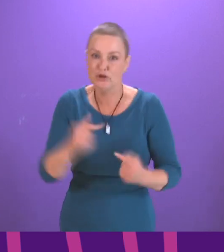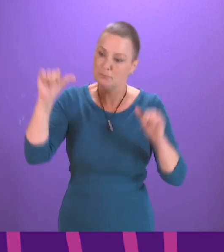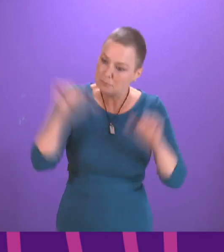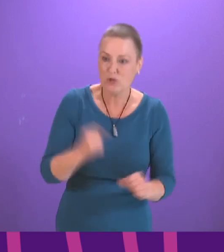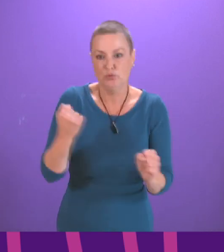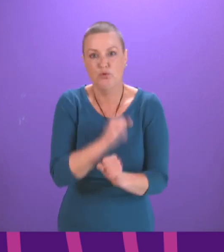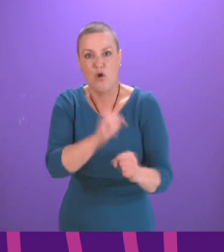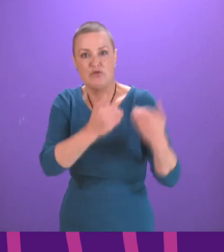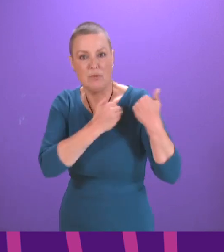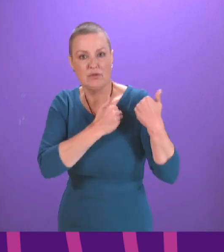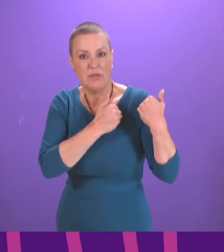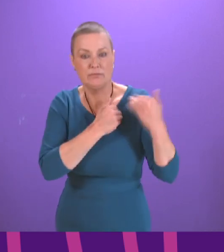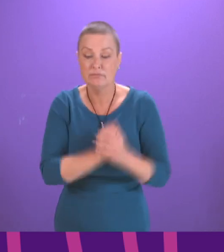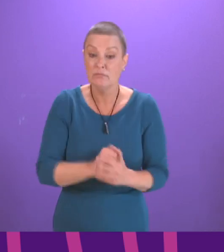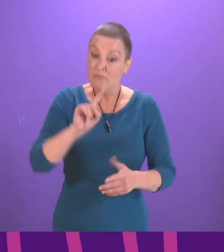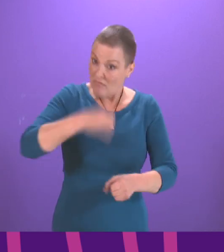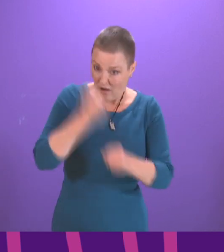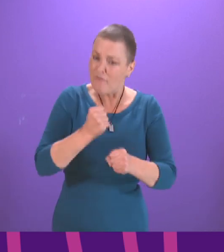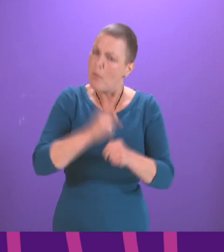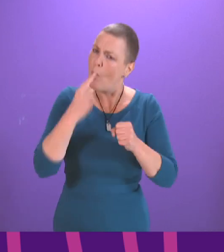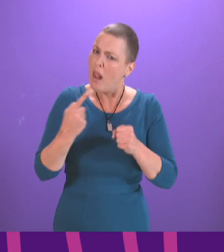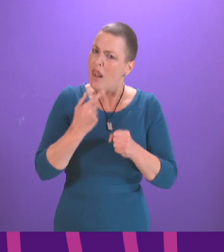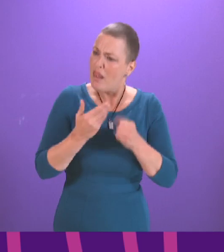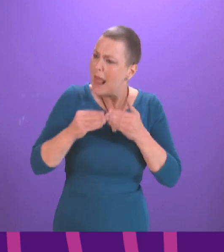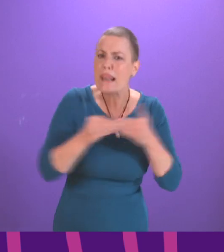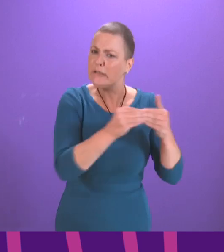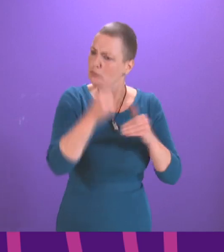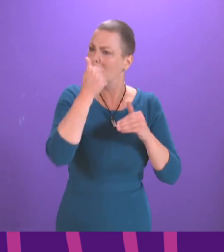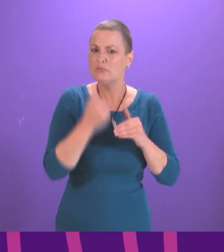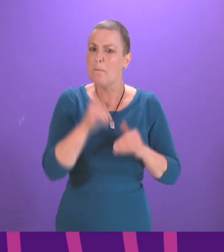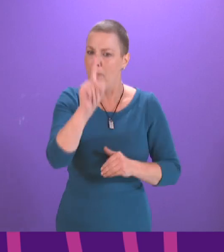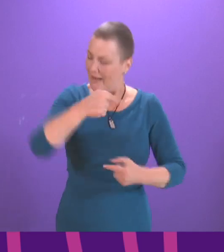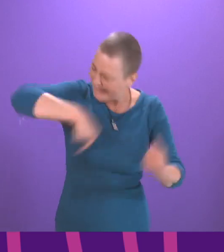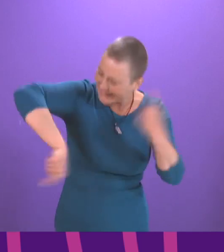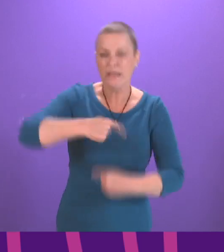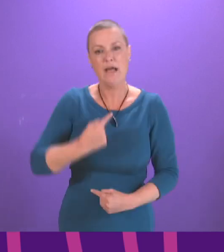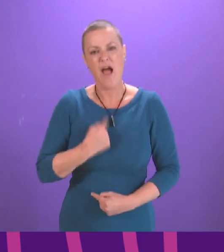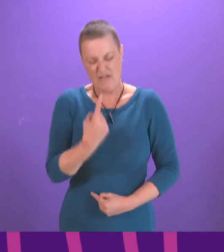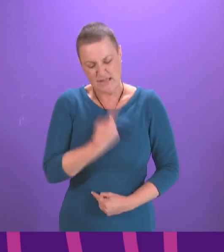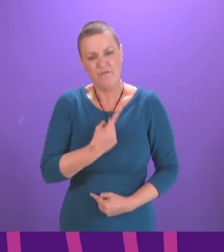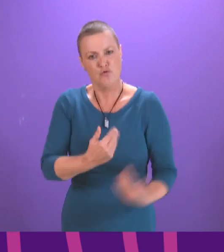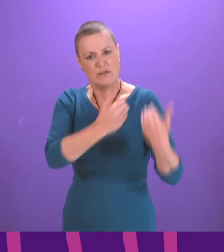The Government must and will lead, but all of us have individual agency and individual